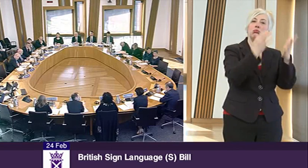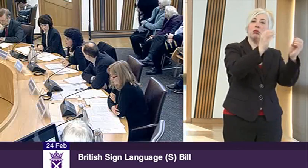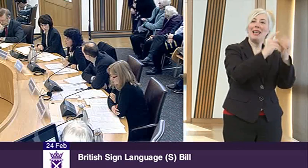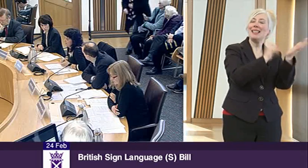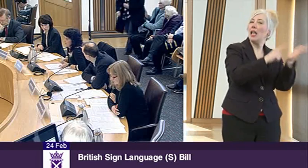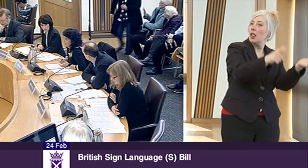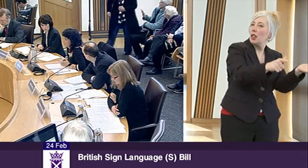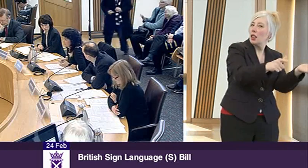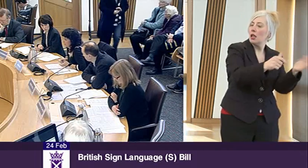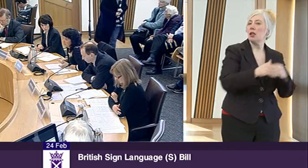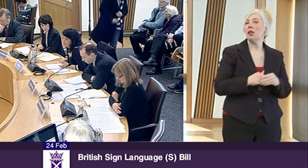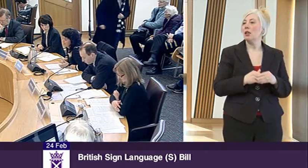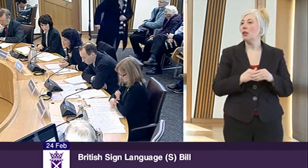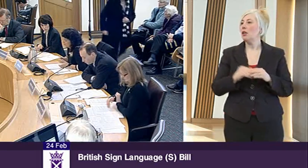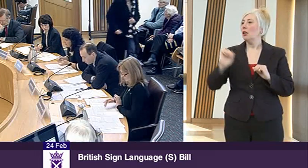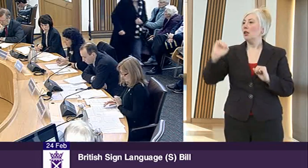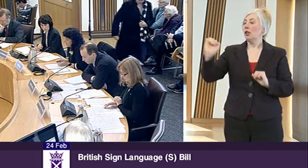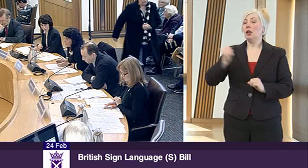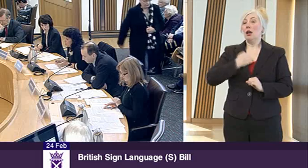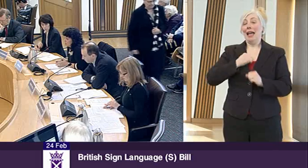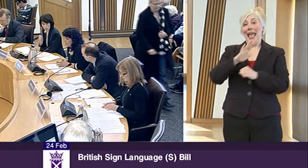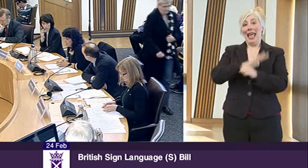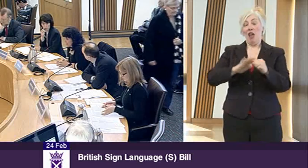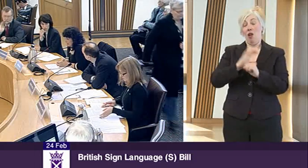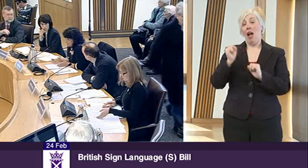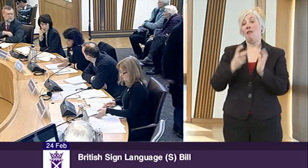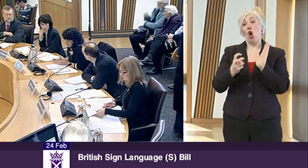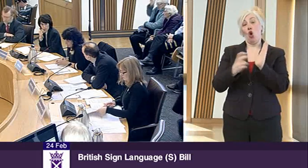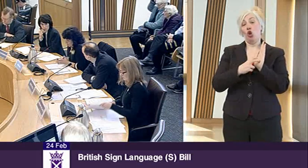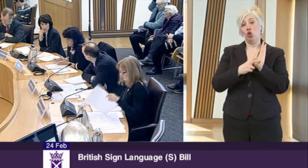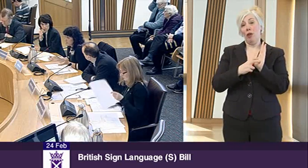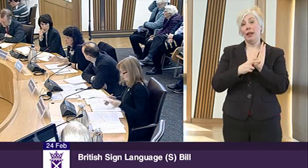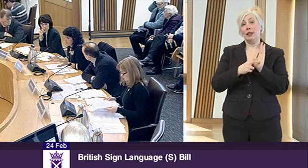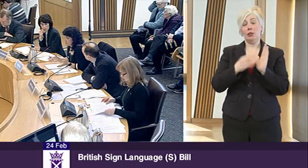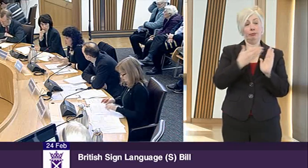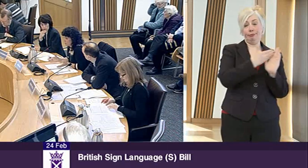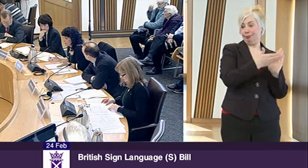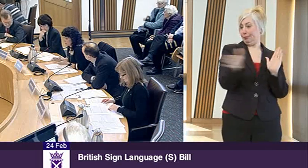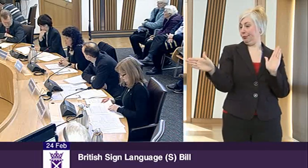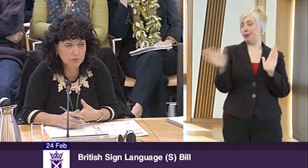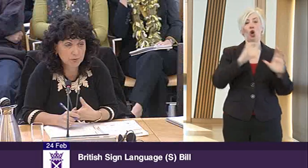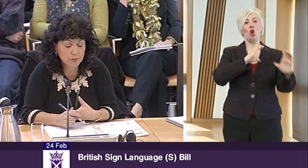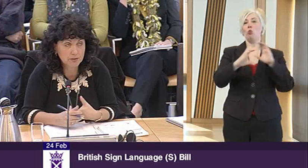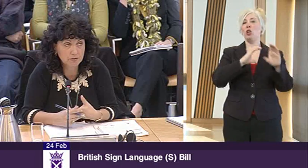Maria Dick: In our area, we have a contract for communication support, which is for 10